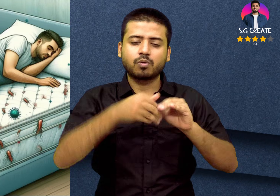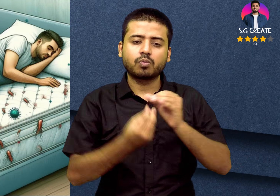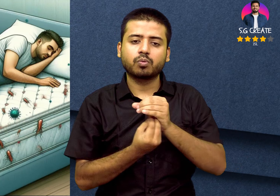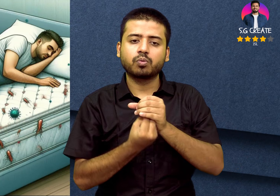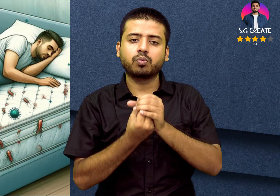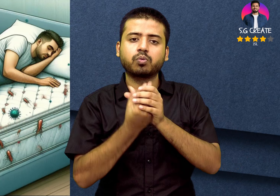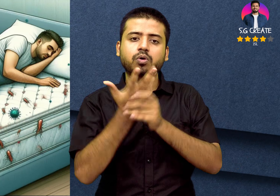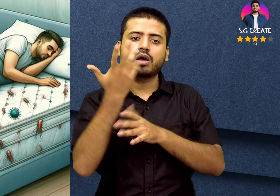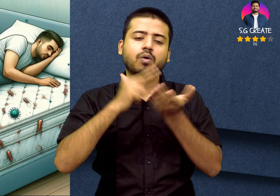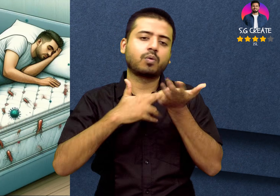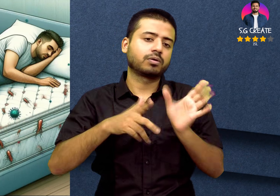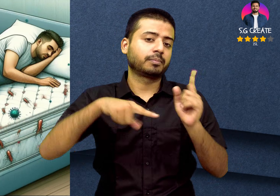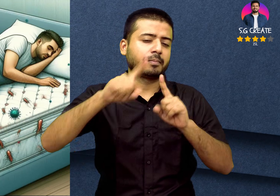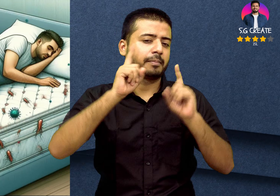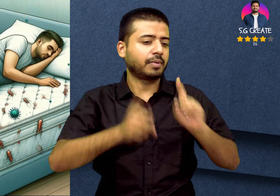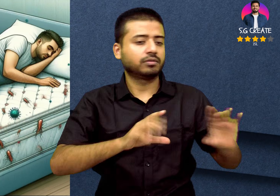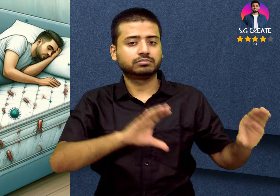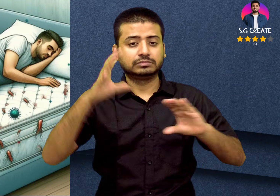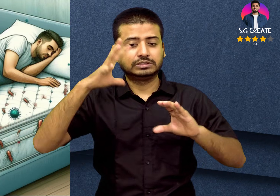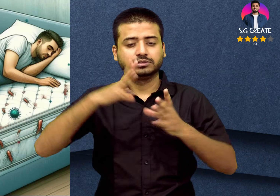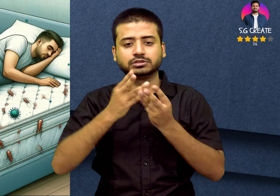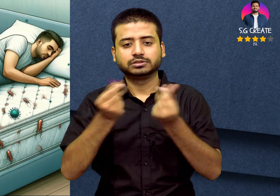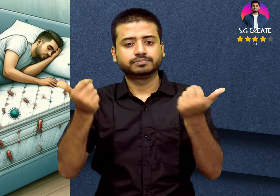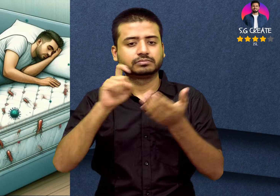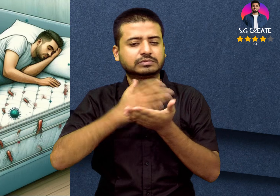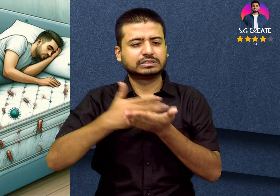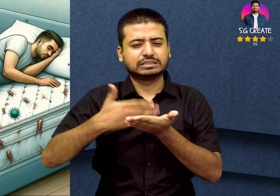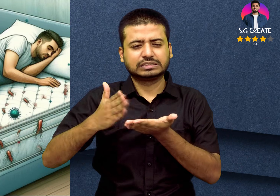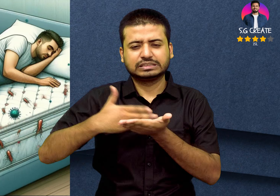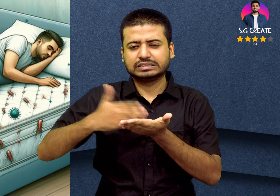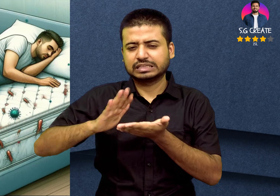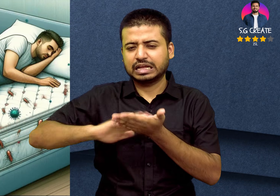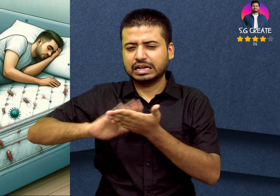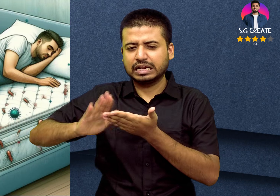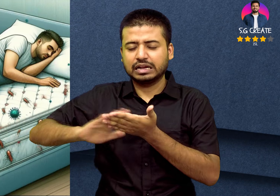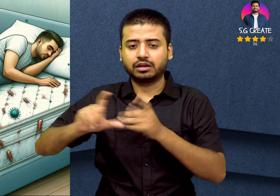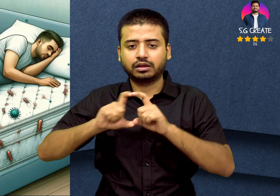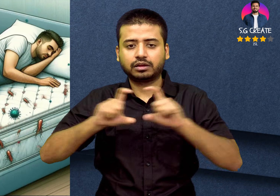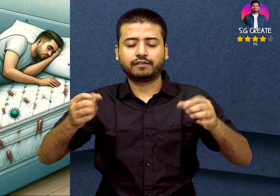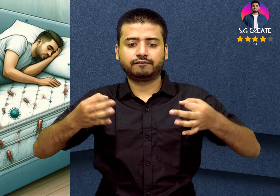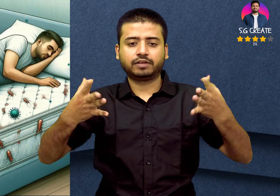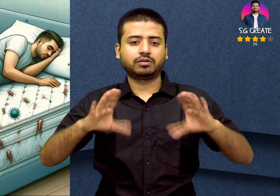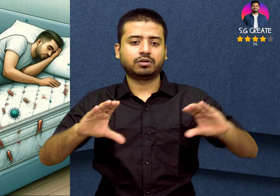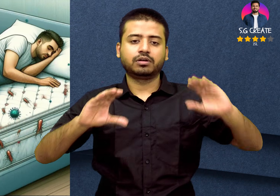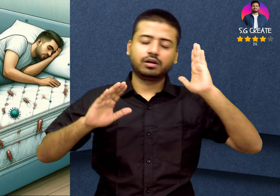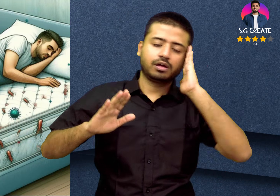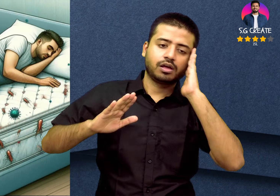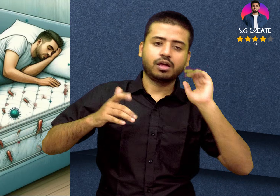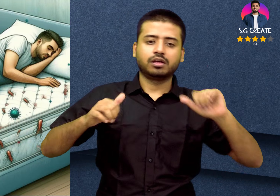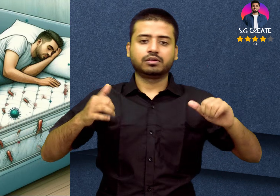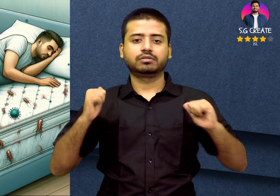machanica and exacerbate conditions like eczema or rosacea. Furthermore, fungal spores naturally